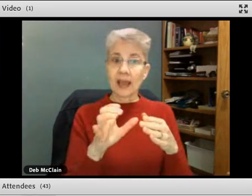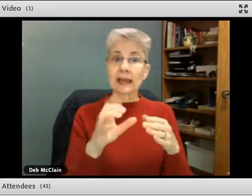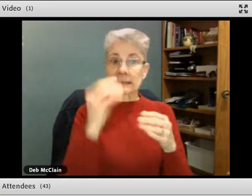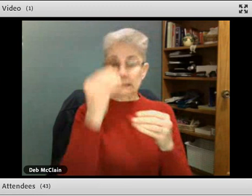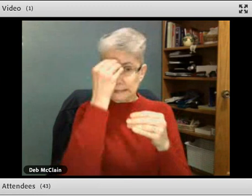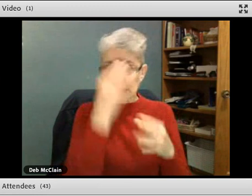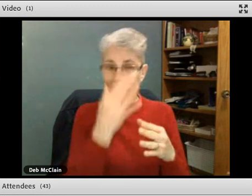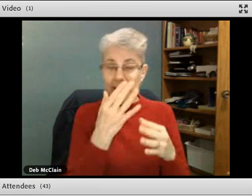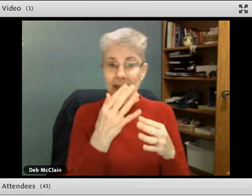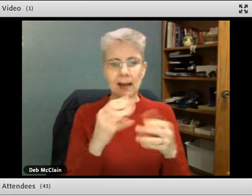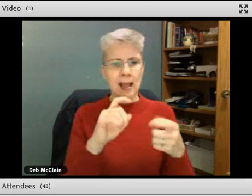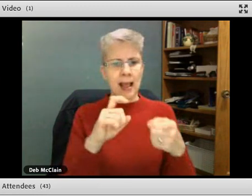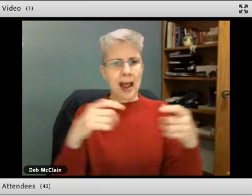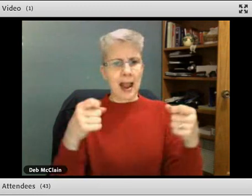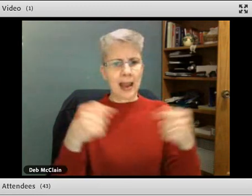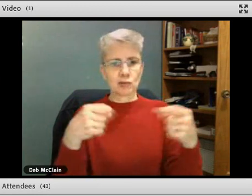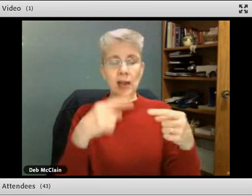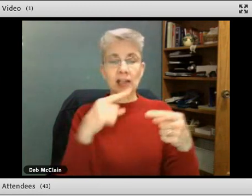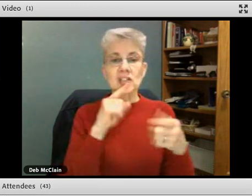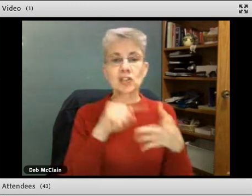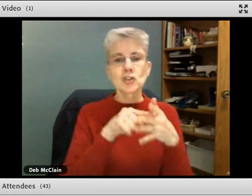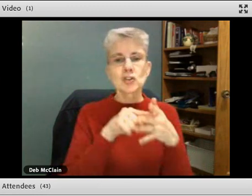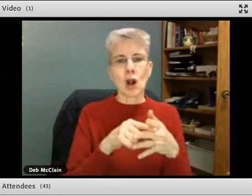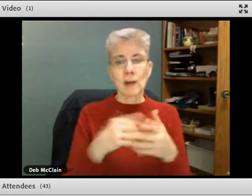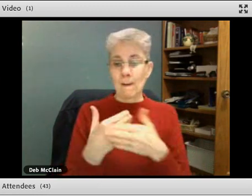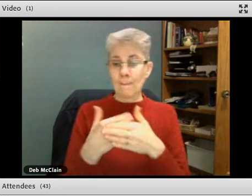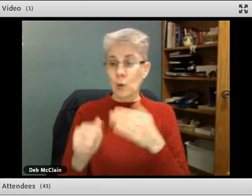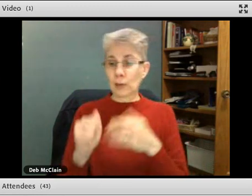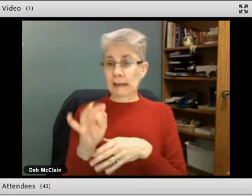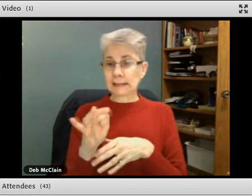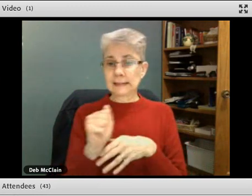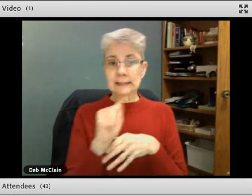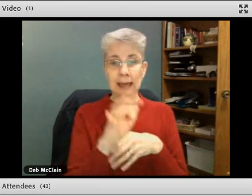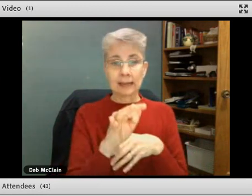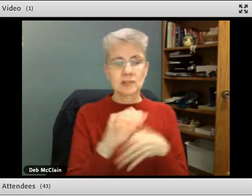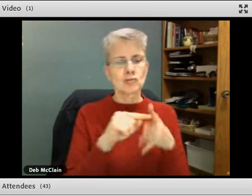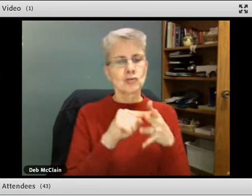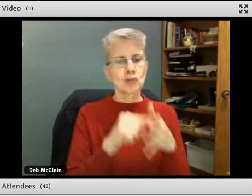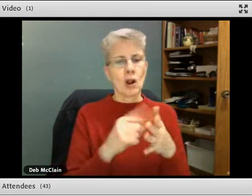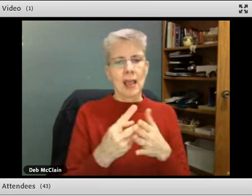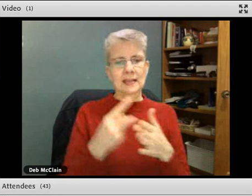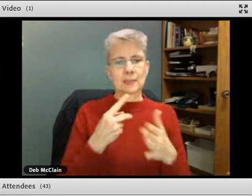She started out -- She was born in 1919. She started out as premed at Hunter College,